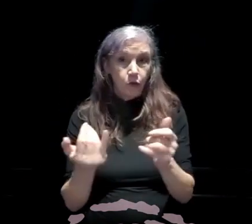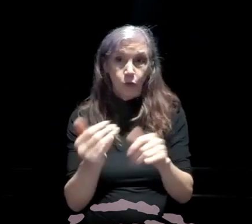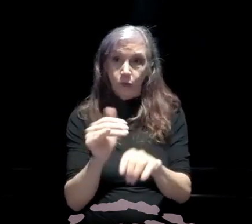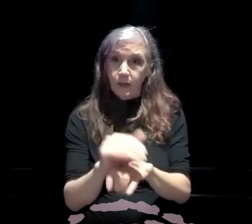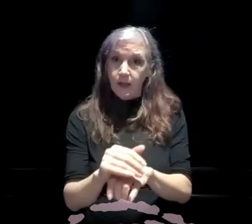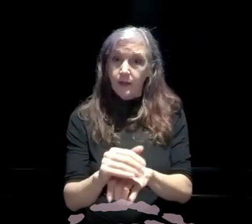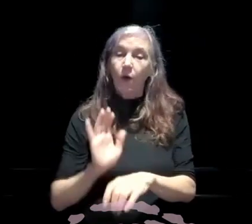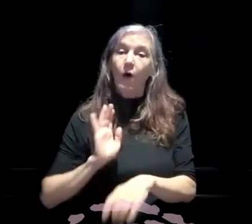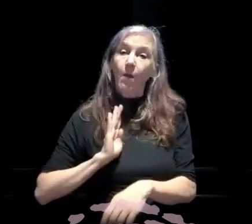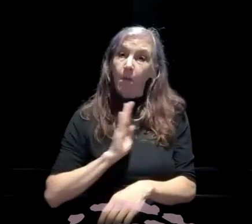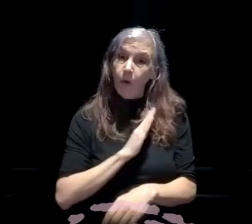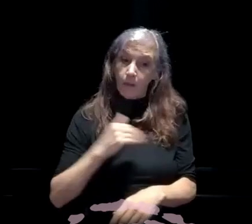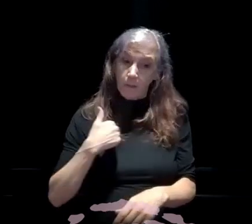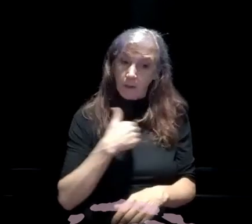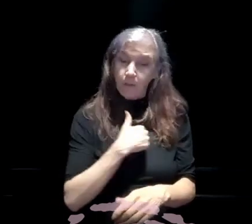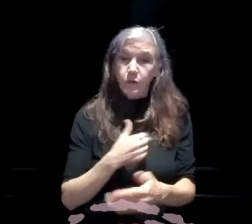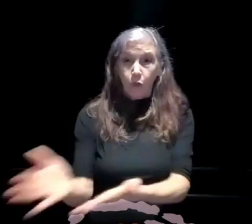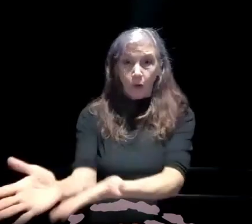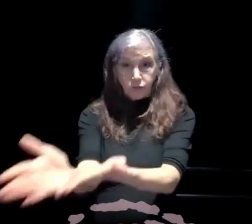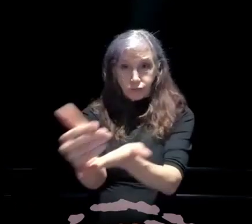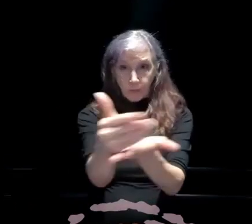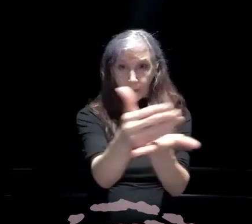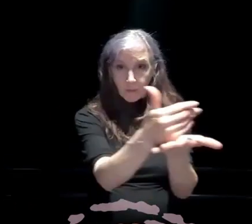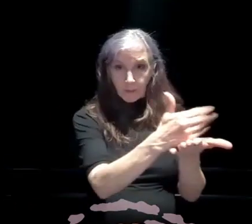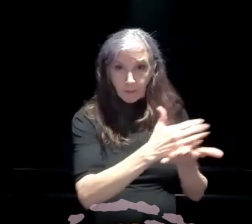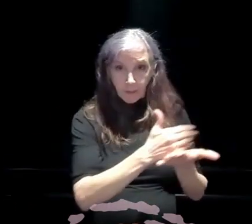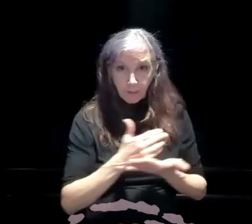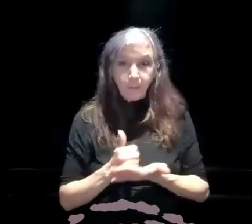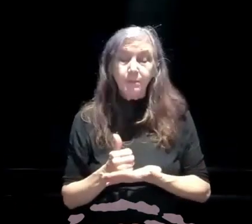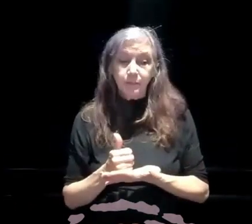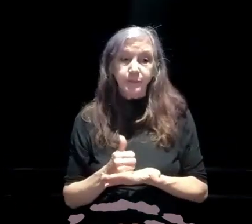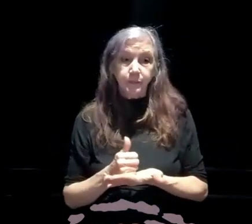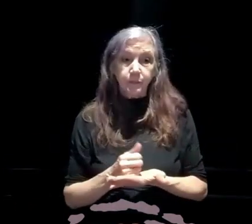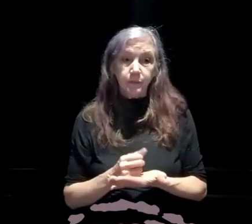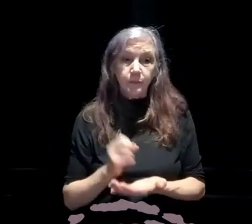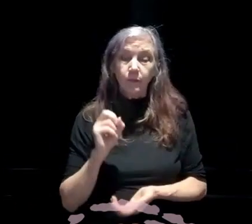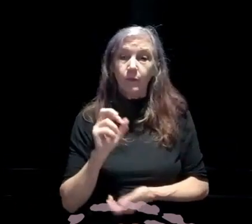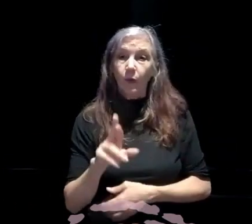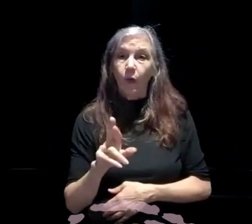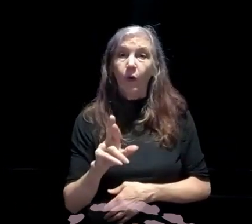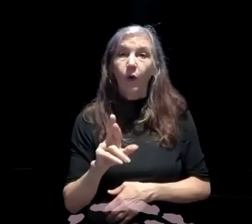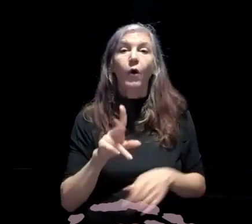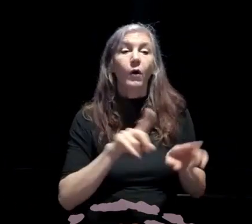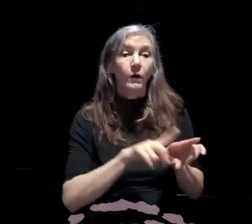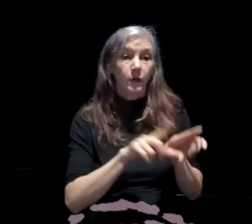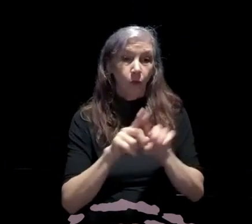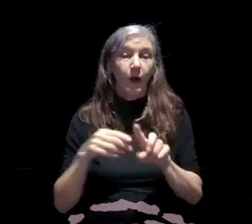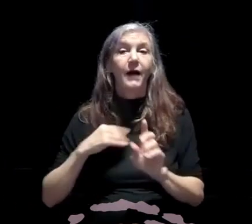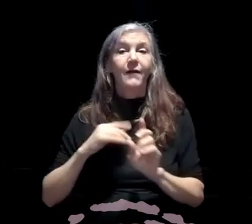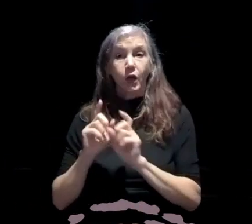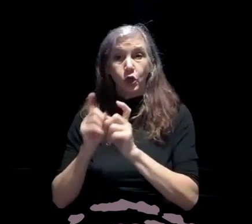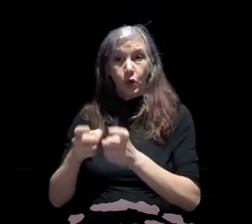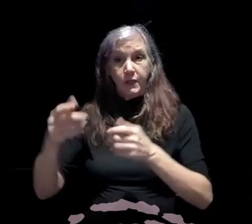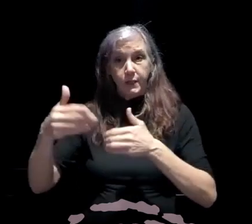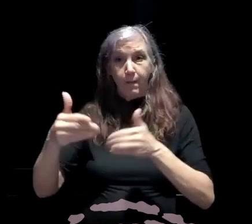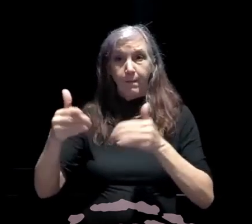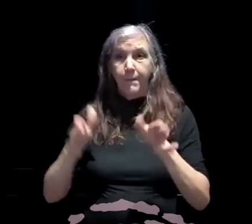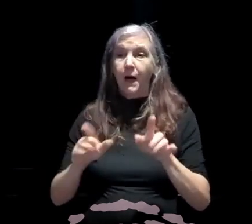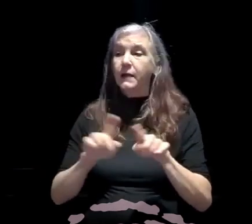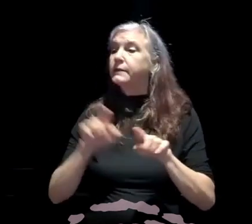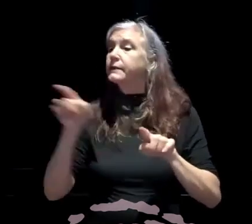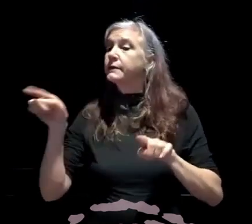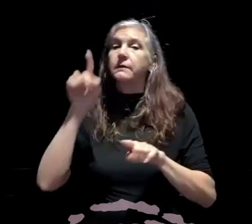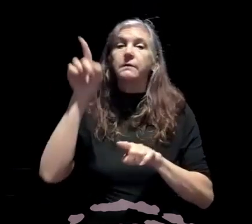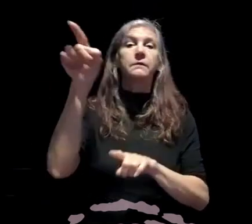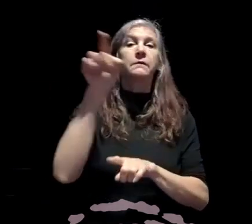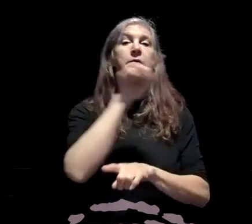So our board members can collect those envelopes from you once you have filled them out, or there will also be donation boxes around the space.